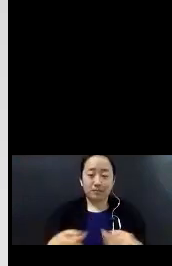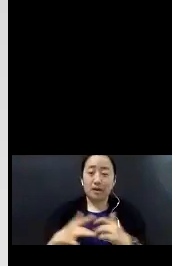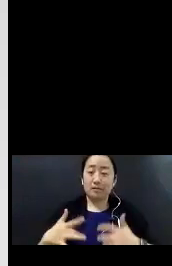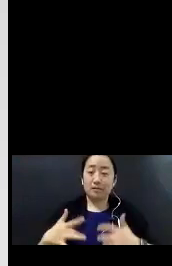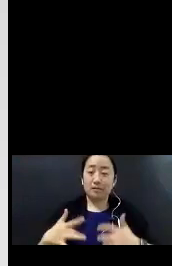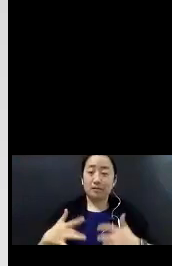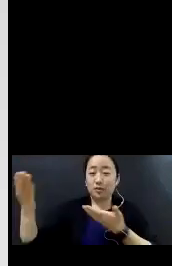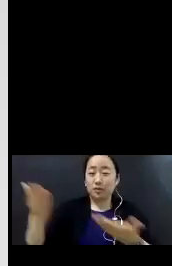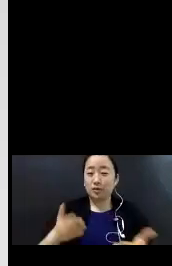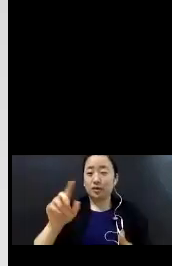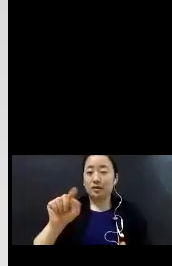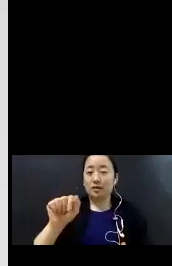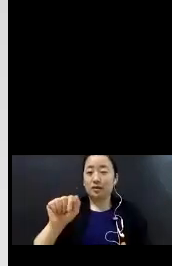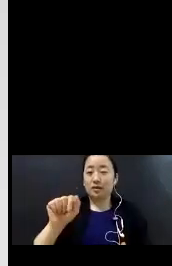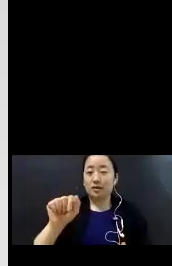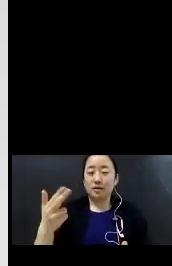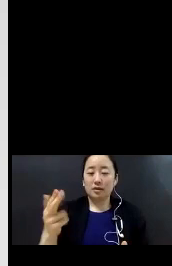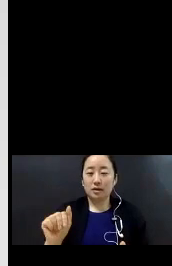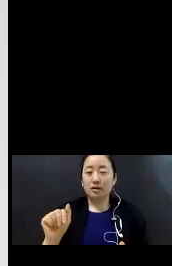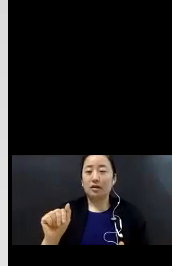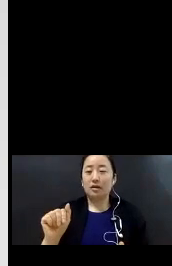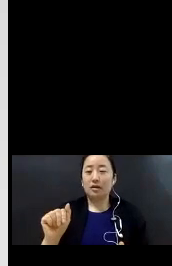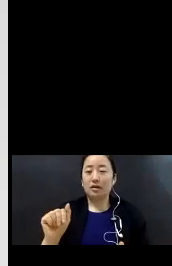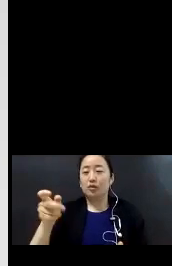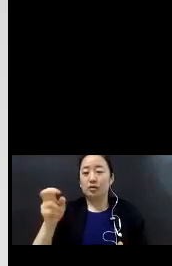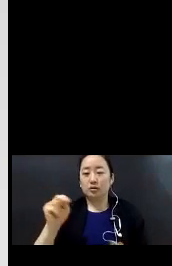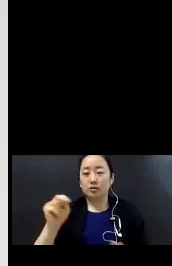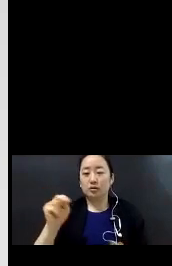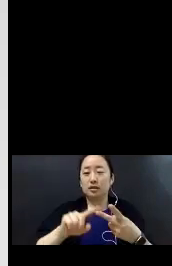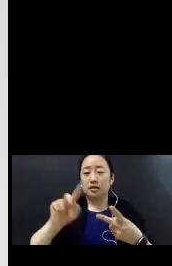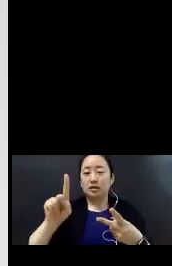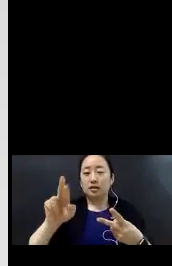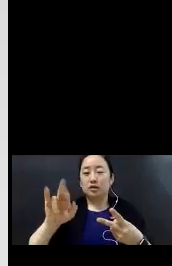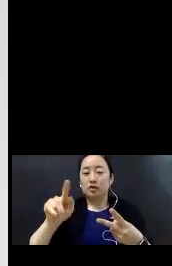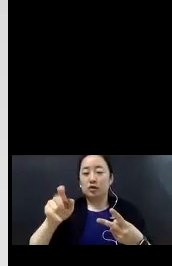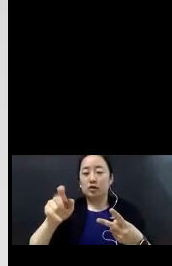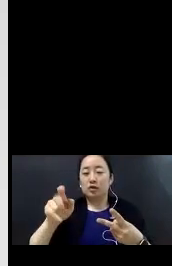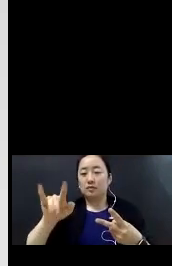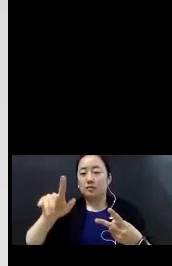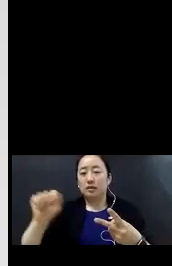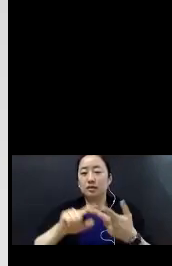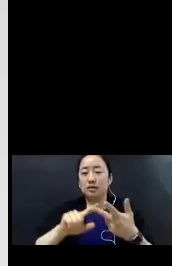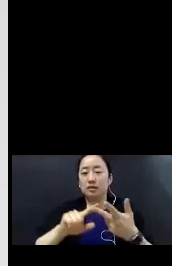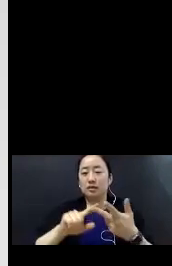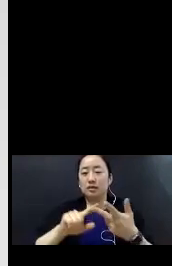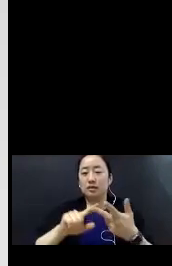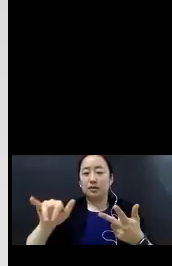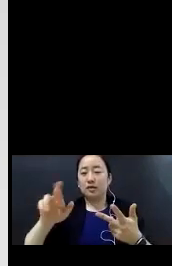TABATHA SORENSON, KRISTEN MILLS, AND EMILY RUMERY. I THINK I SAID THAT RIGHT.